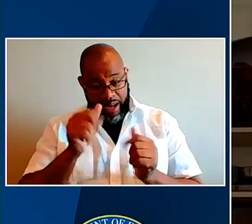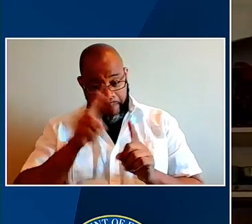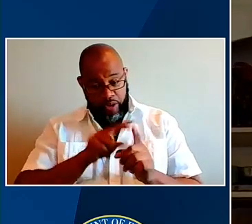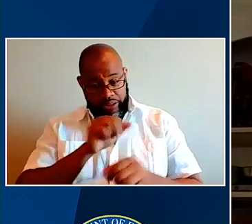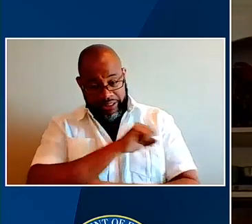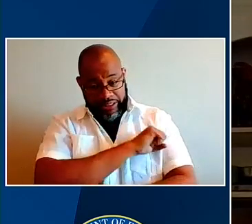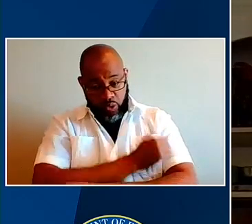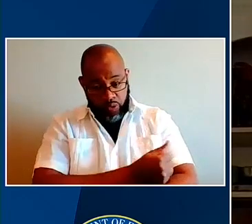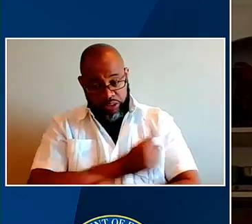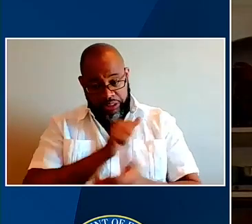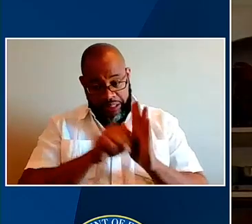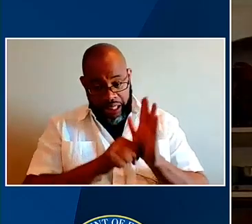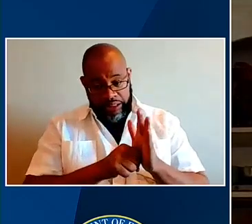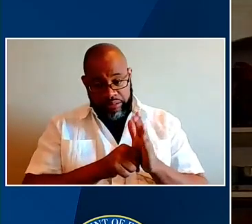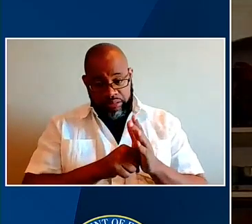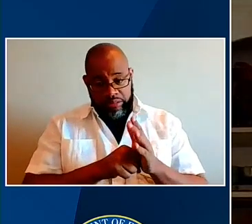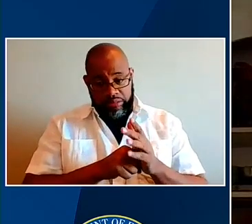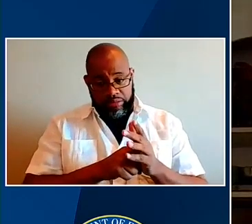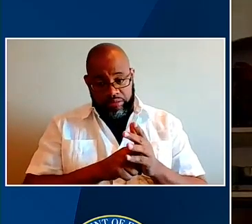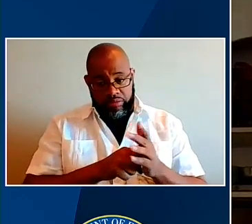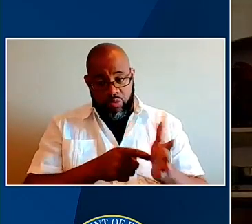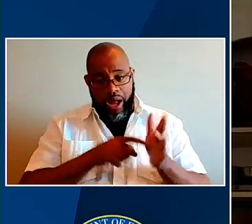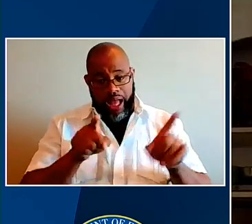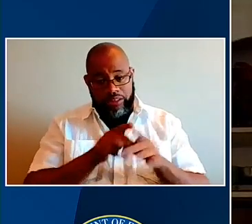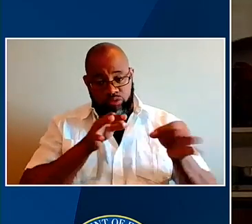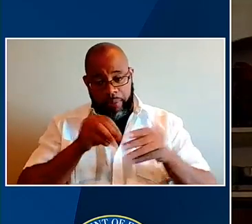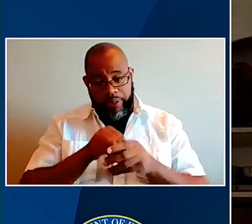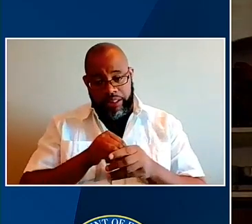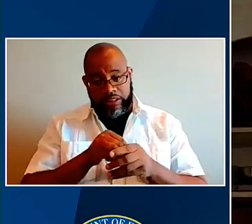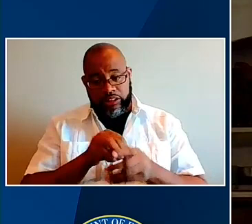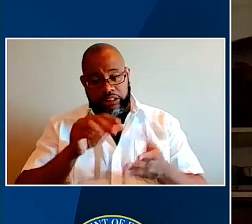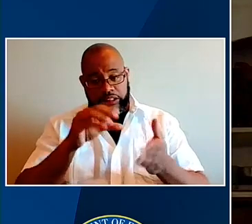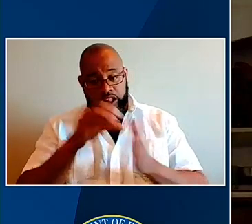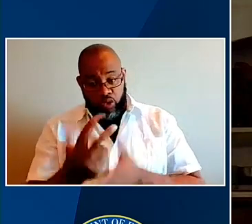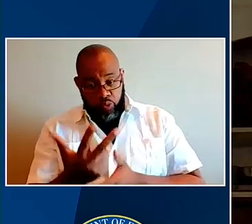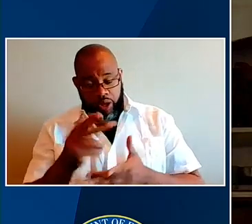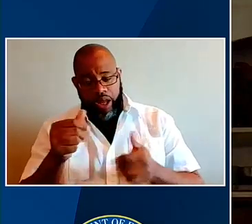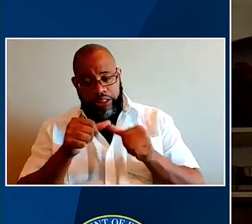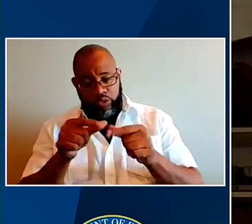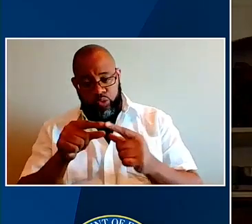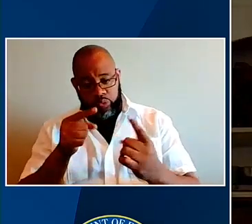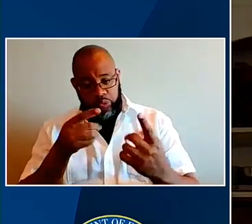subsection three of this section, and continues to meet the state's general